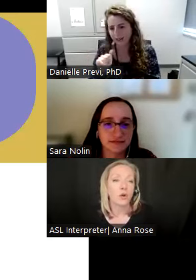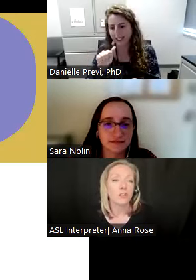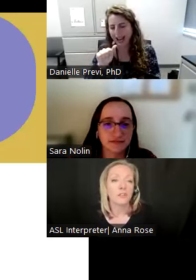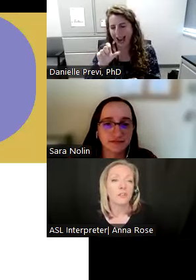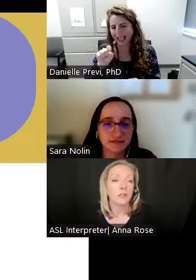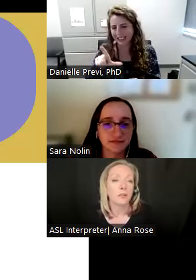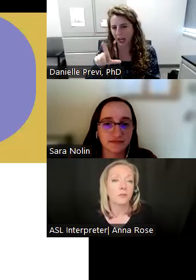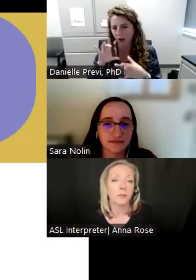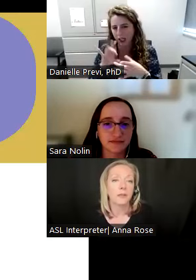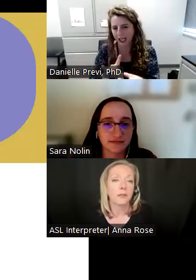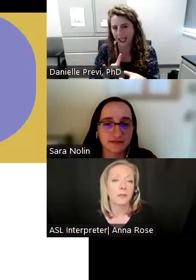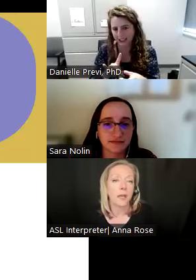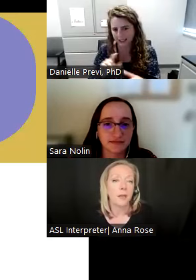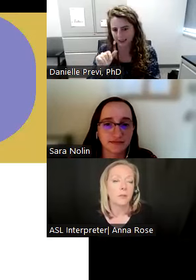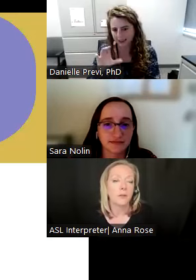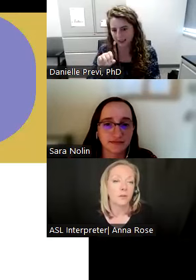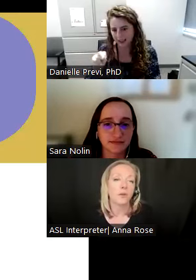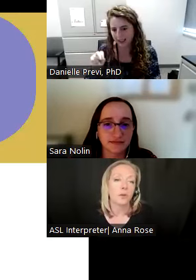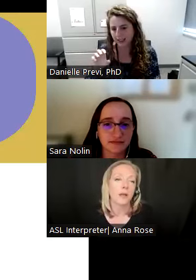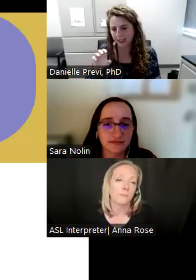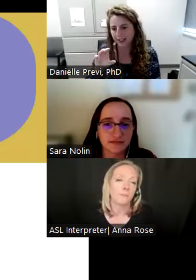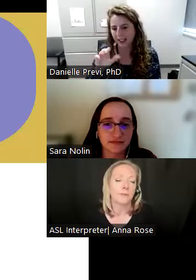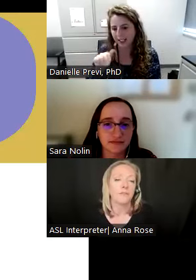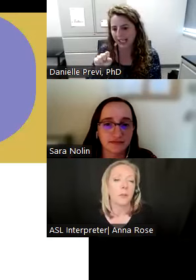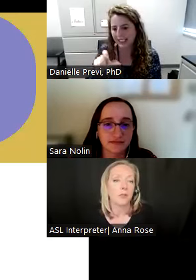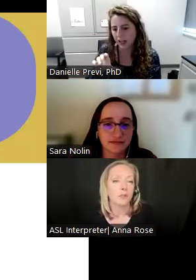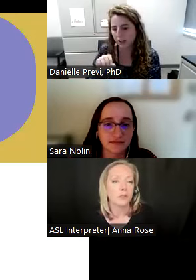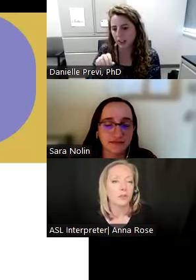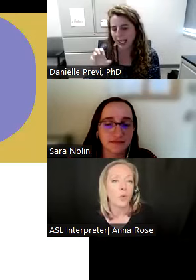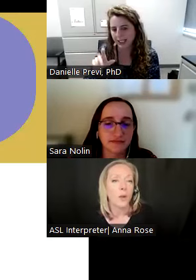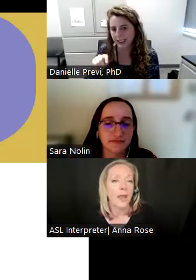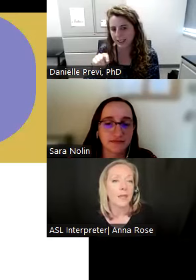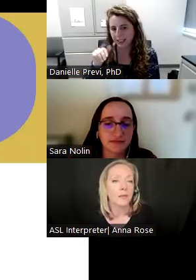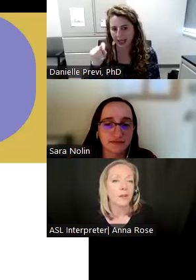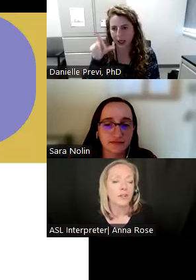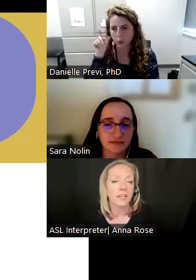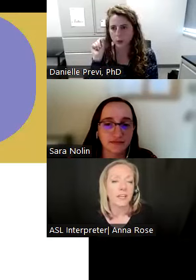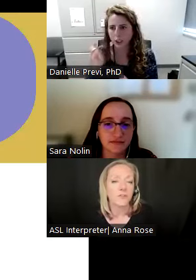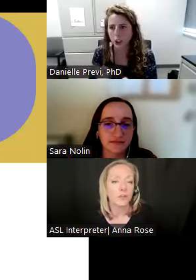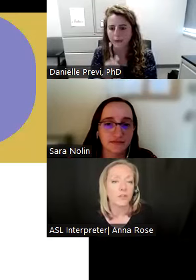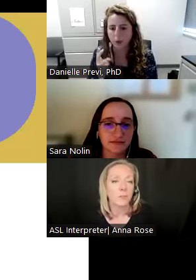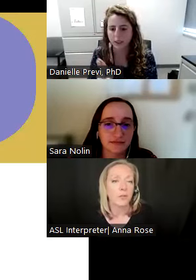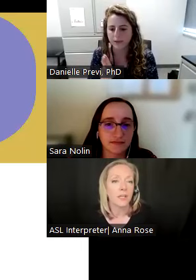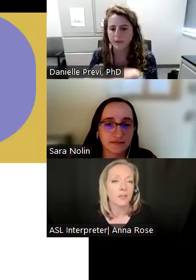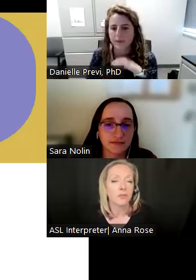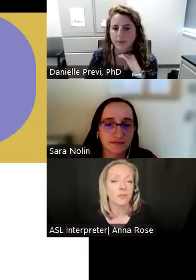on psychologically related information. So ASL Connect, for example, like out Gallaudet